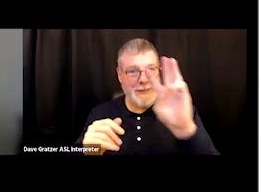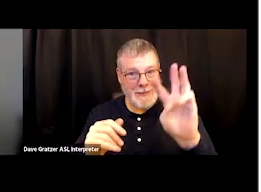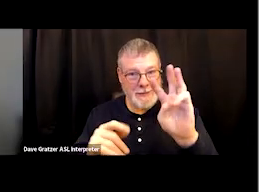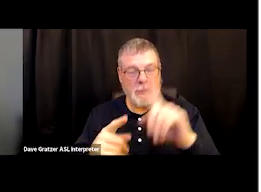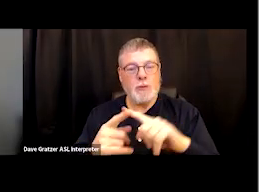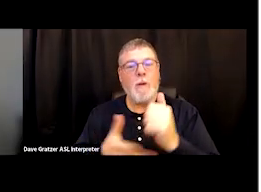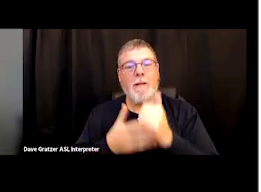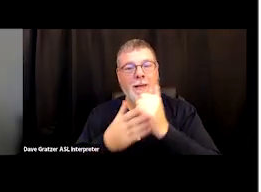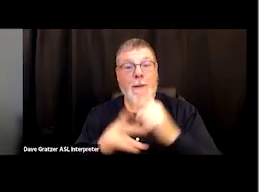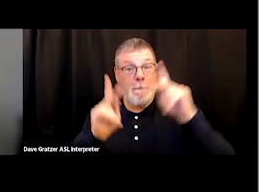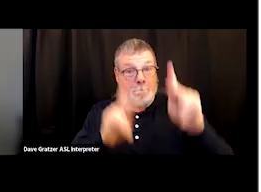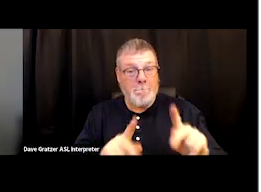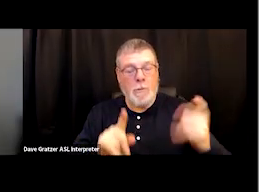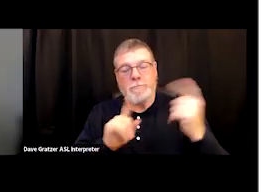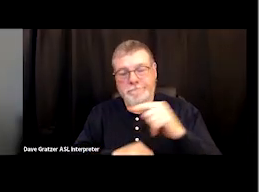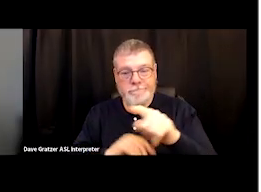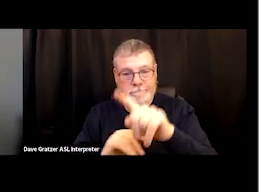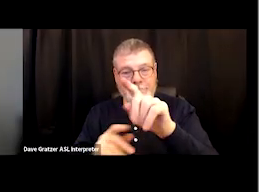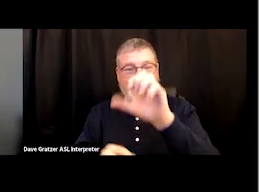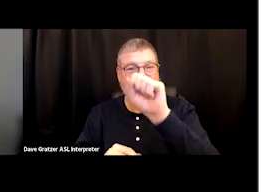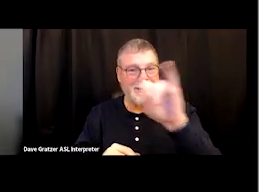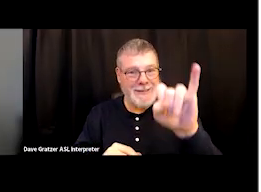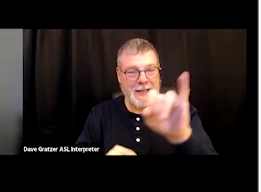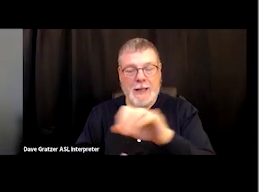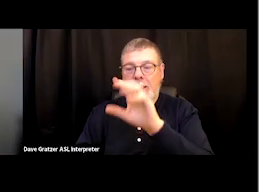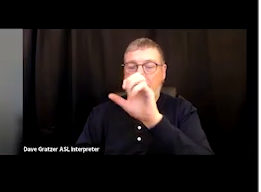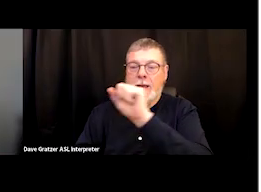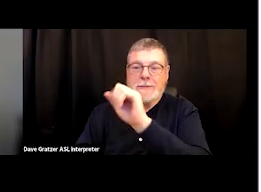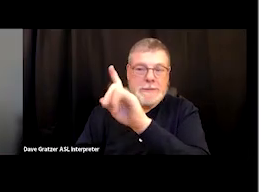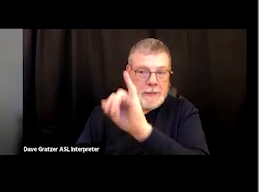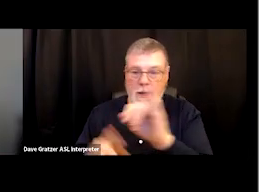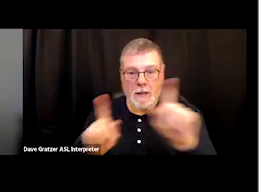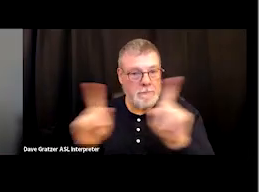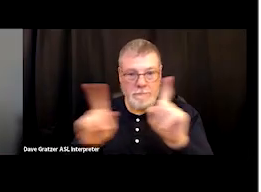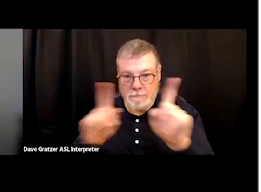the SSI and/or SSDI claims process." Just so DDS knows who you are